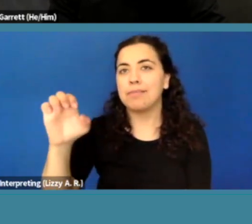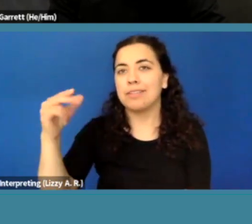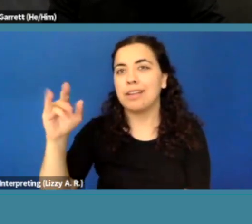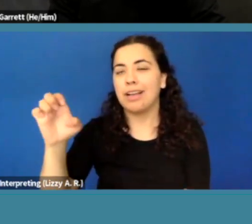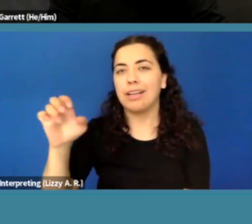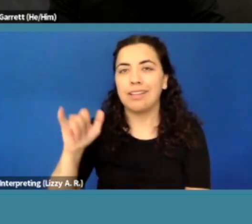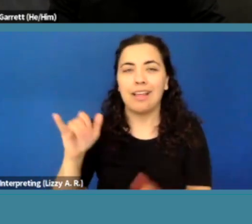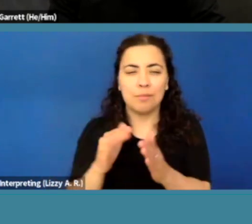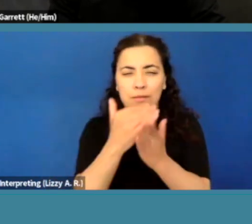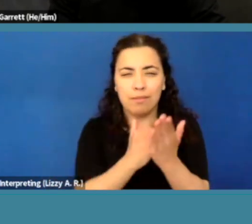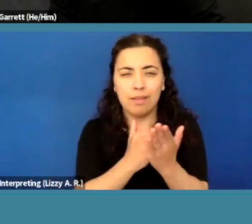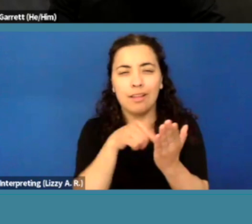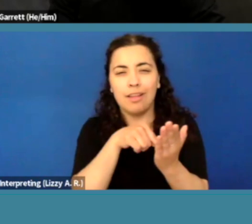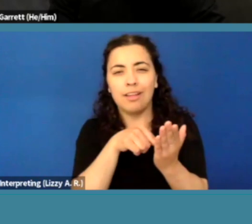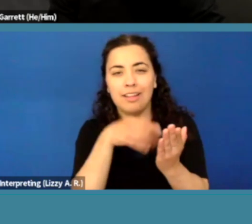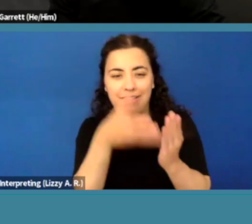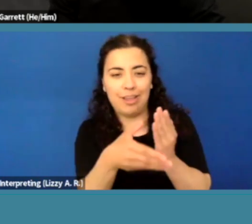These are great questions so far. Thank you.